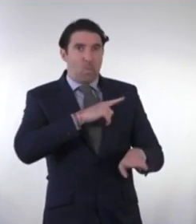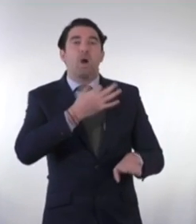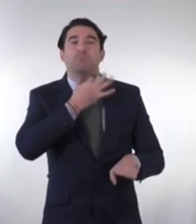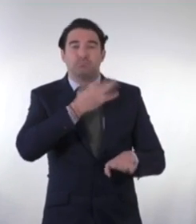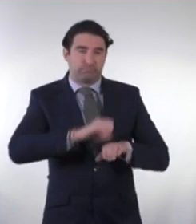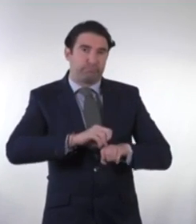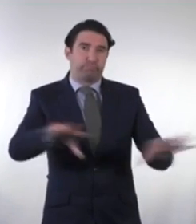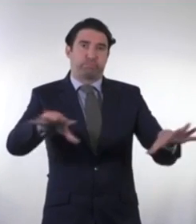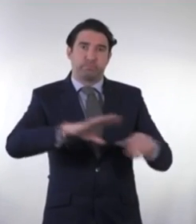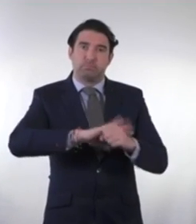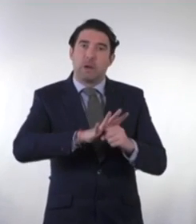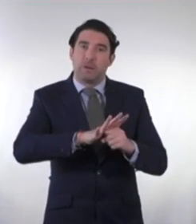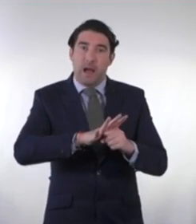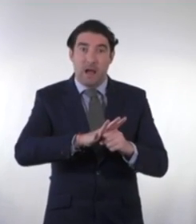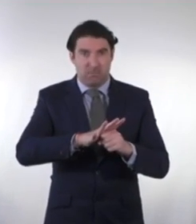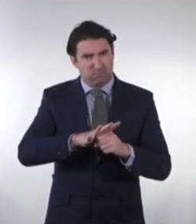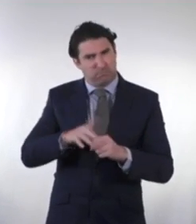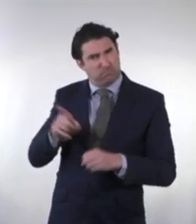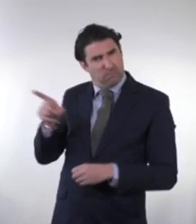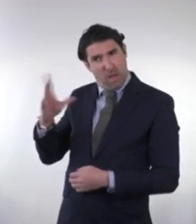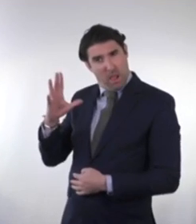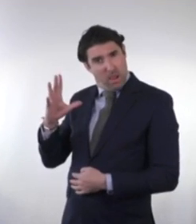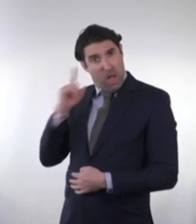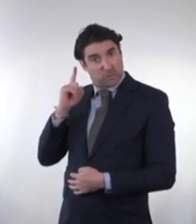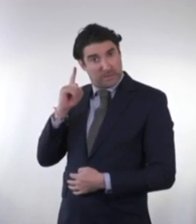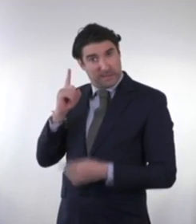which millions of people are currently shut out from. That is what we want to do,